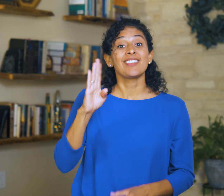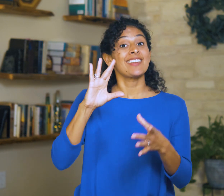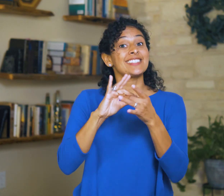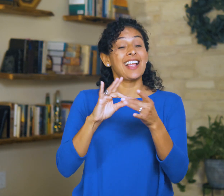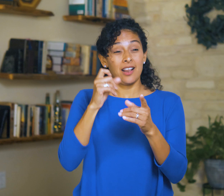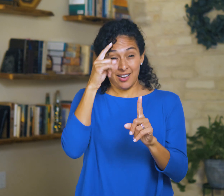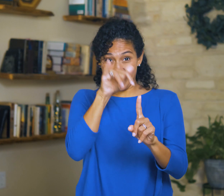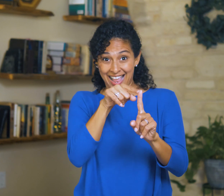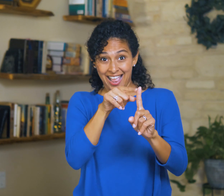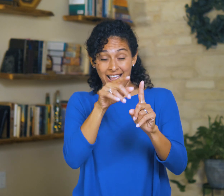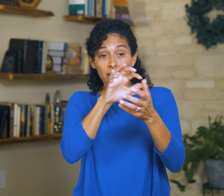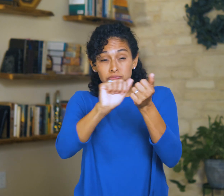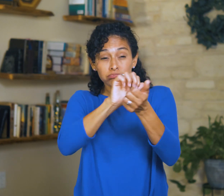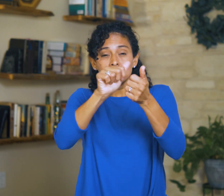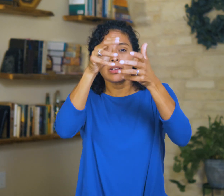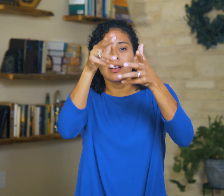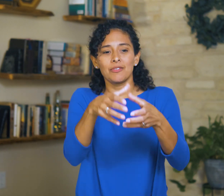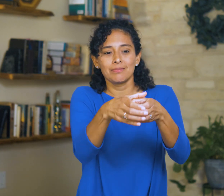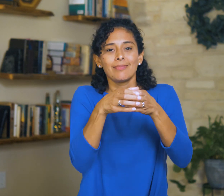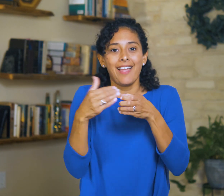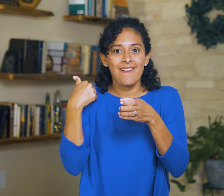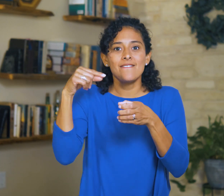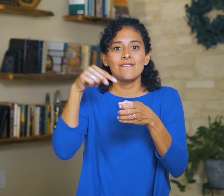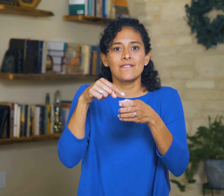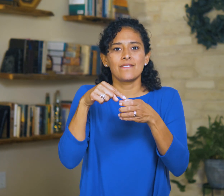But God says there’ll be a remnant here.